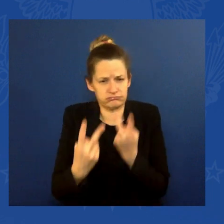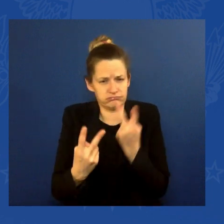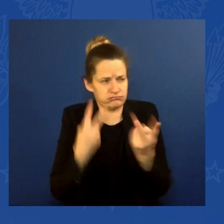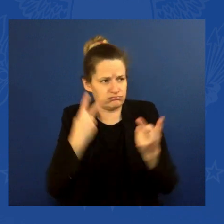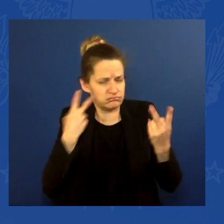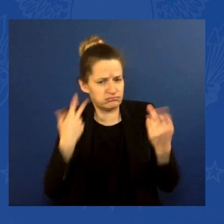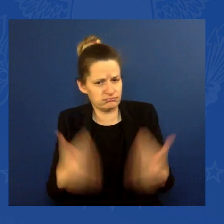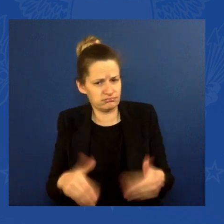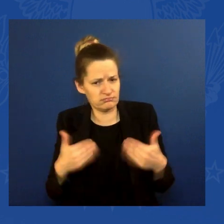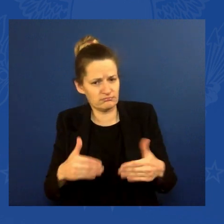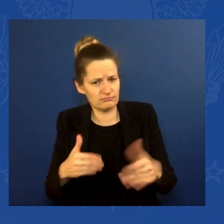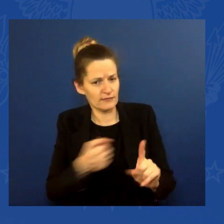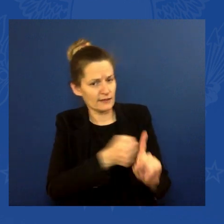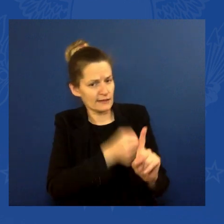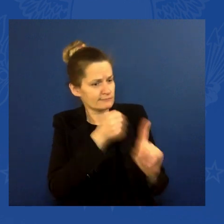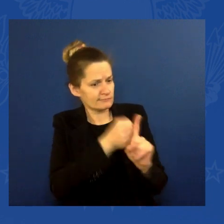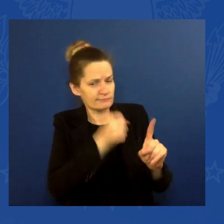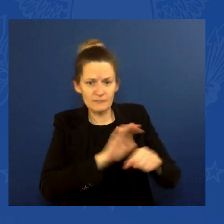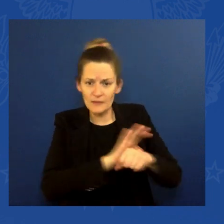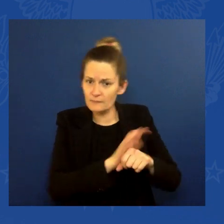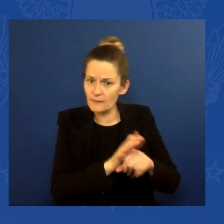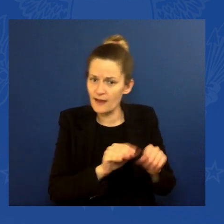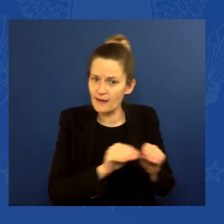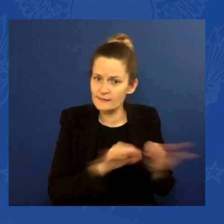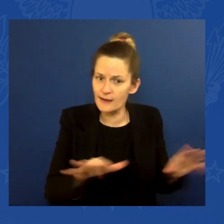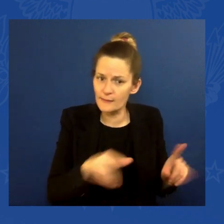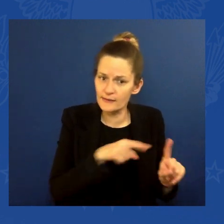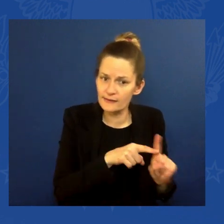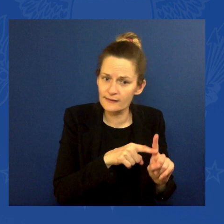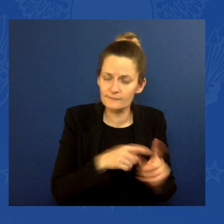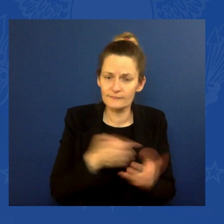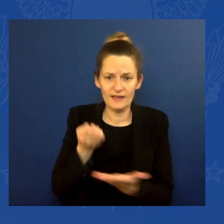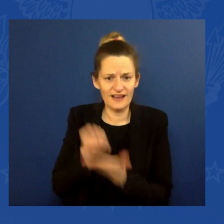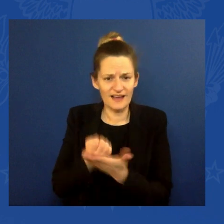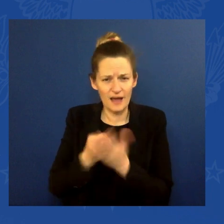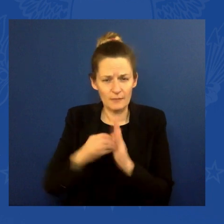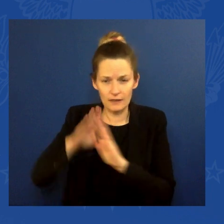An existential threat of the climate crisis. And what we see today in Ukraine: